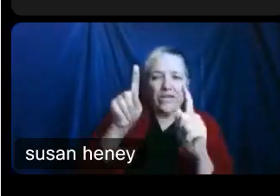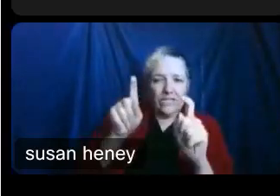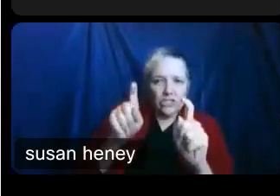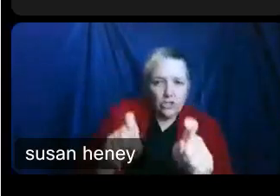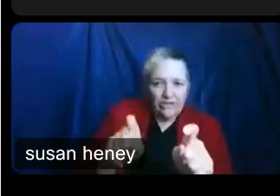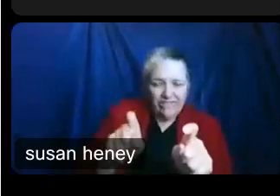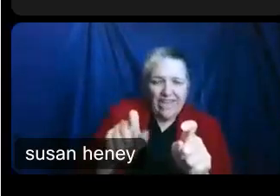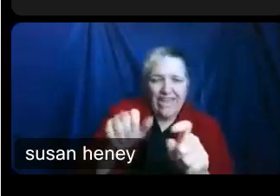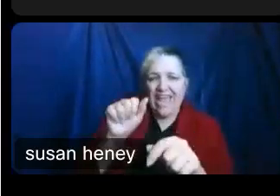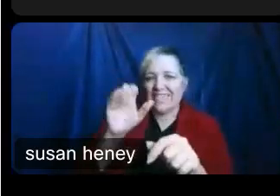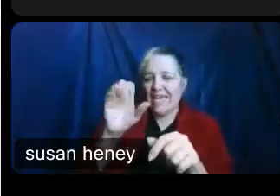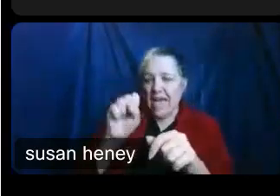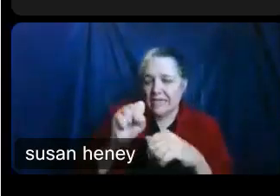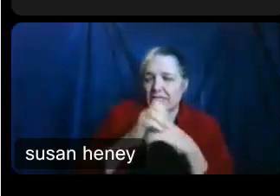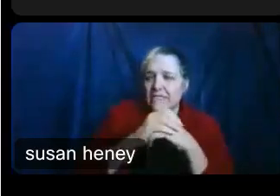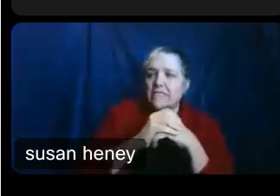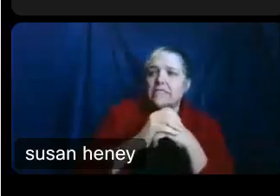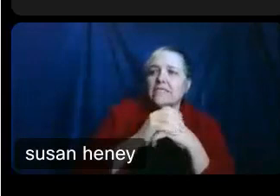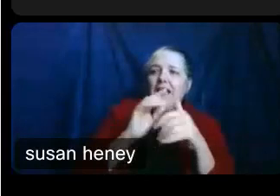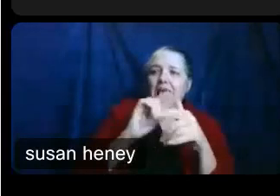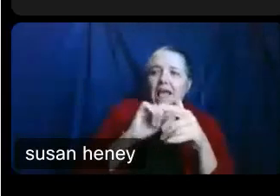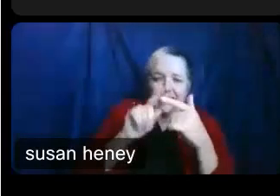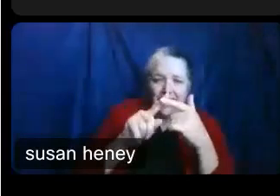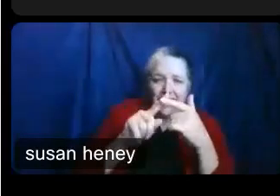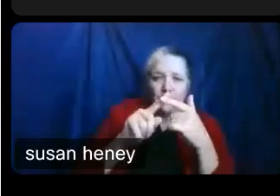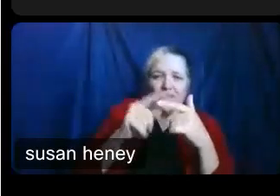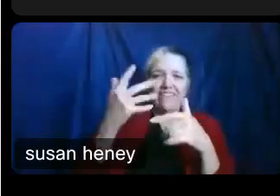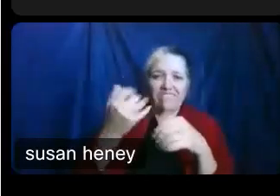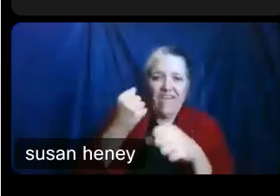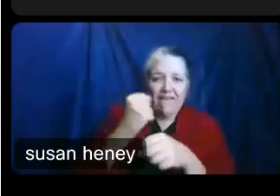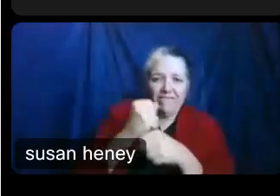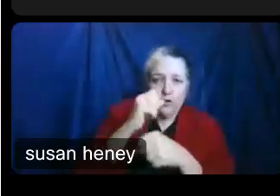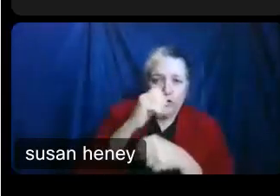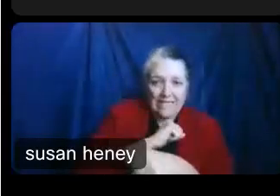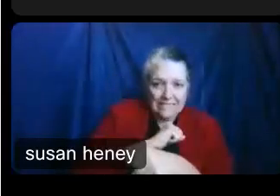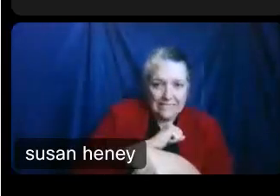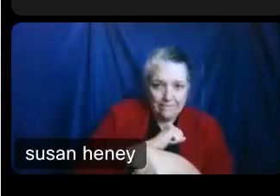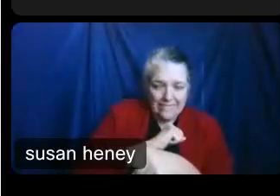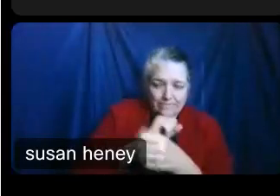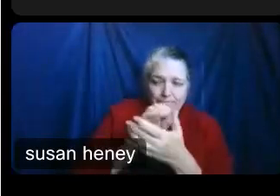Survey. And then it would be the 5-year estimates since census tracts are only available with